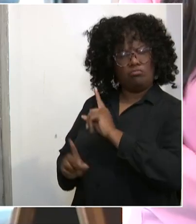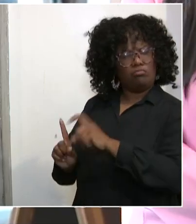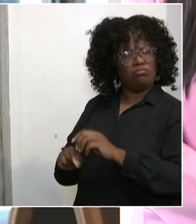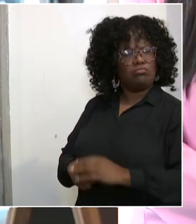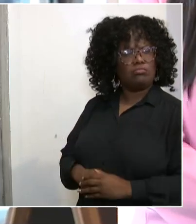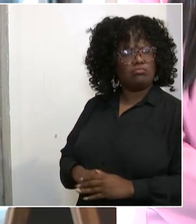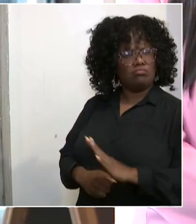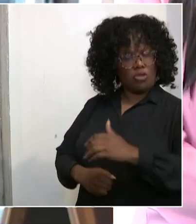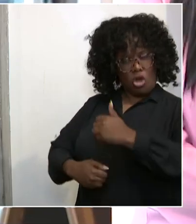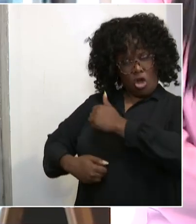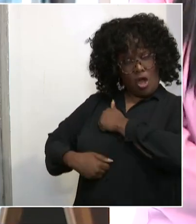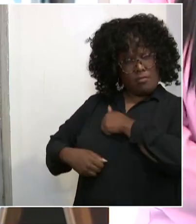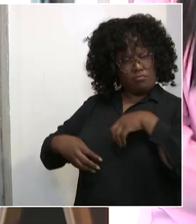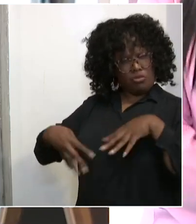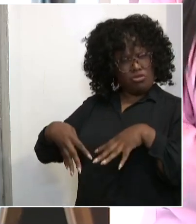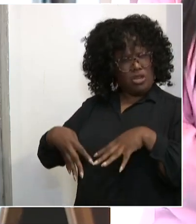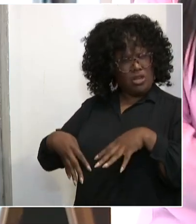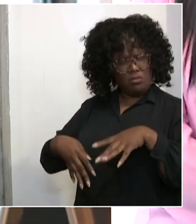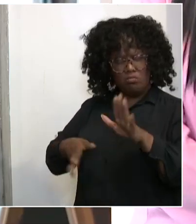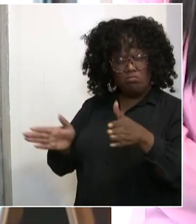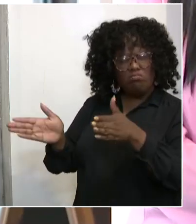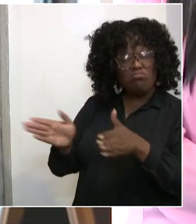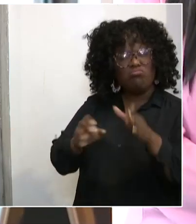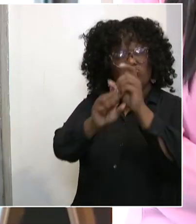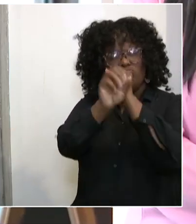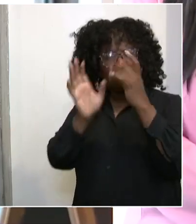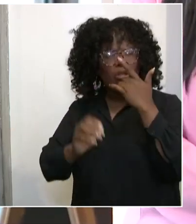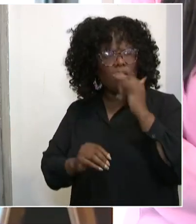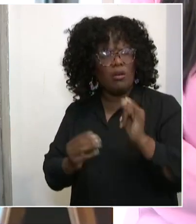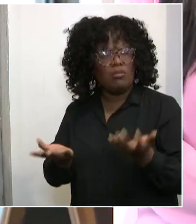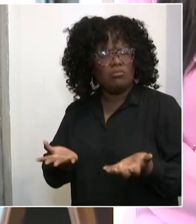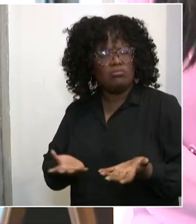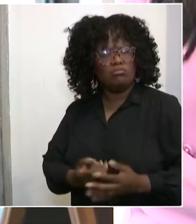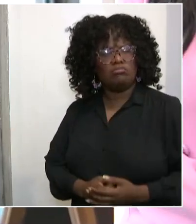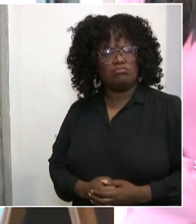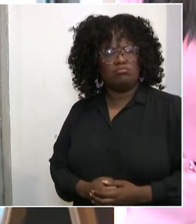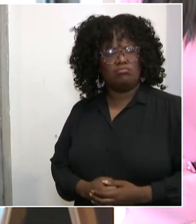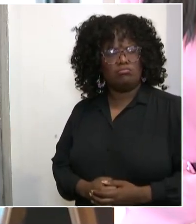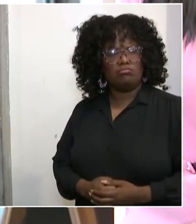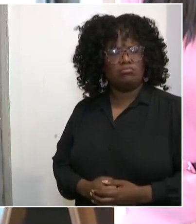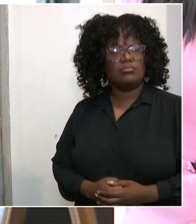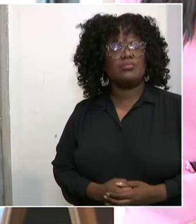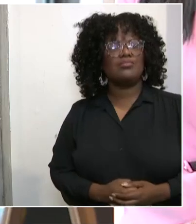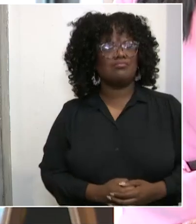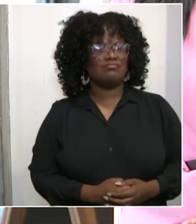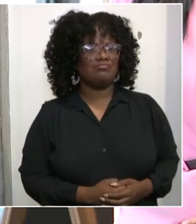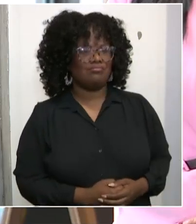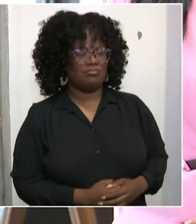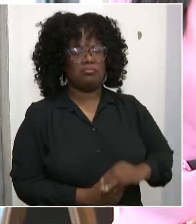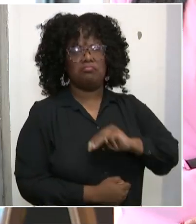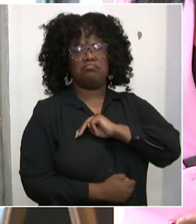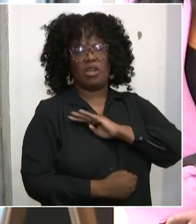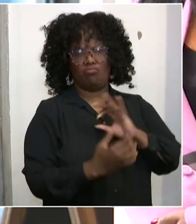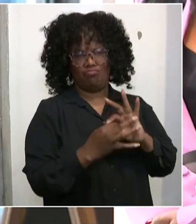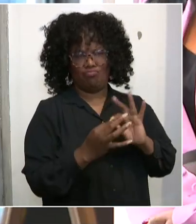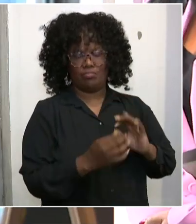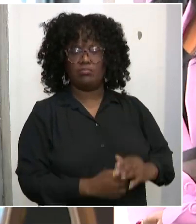I heard that there could be like metal plates placed down on the streets. Is that something you guys -- are doing? We'll come back and talk about that, uh, when we get closer to the date.